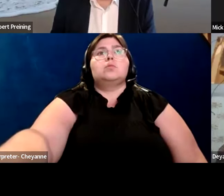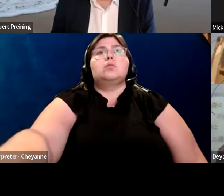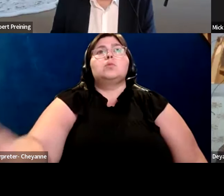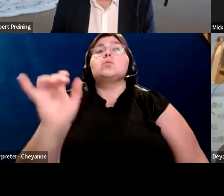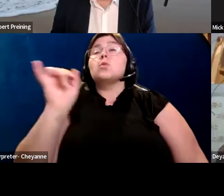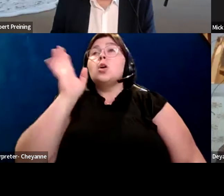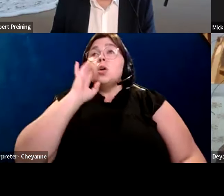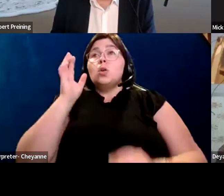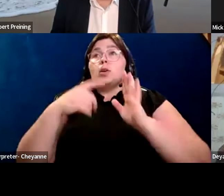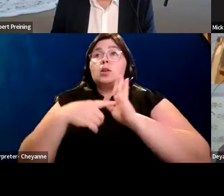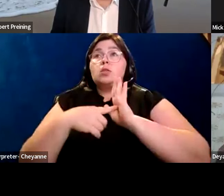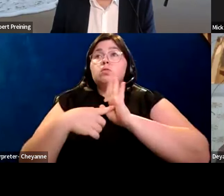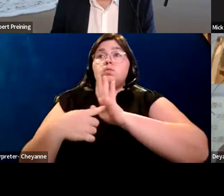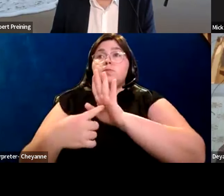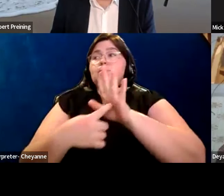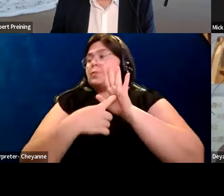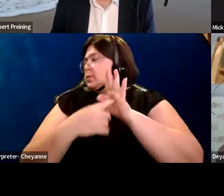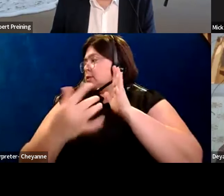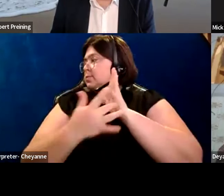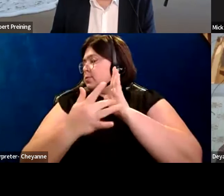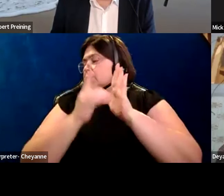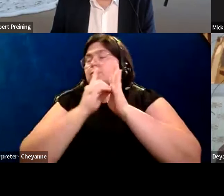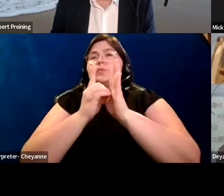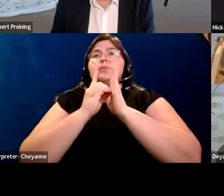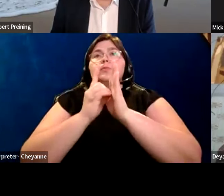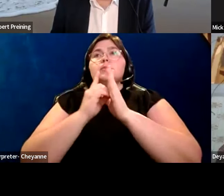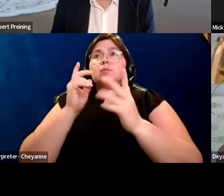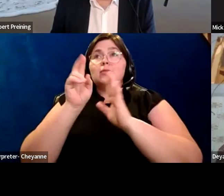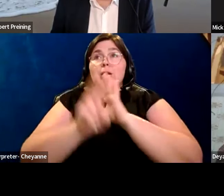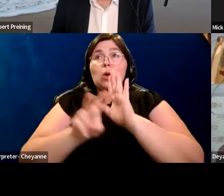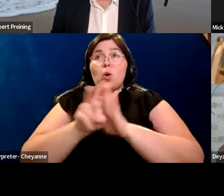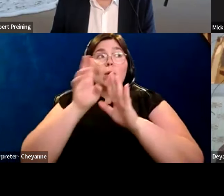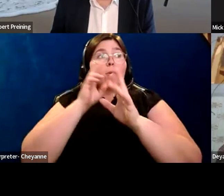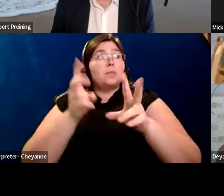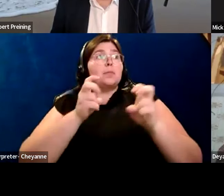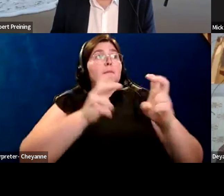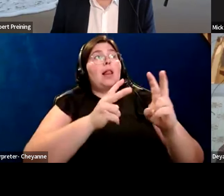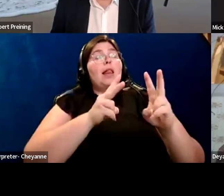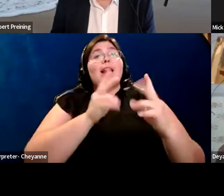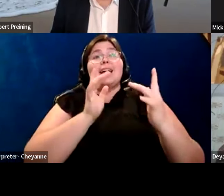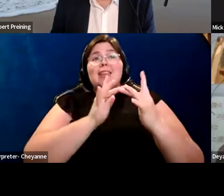And we're going to post that link into the chat as well. You might want to check that out as we have our breaks.